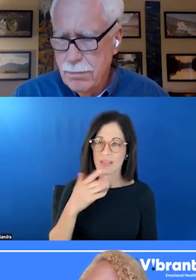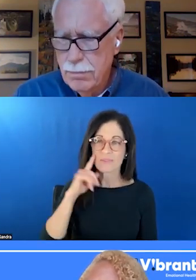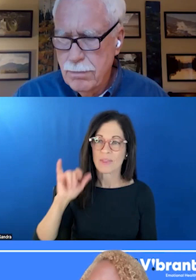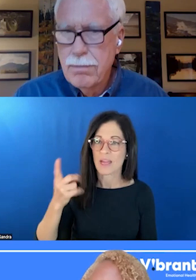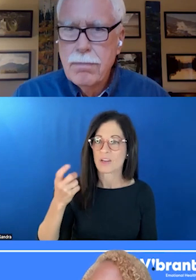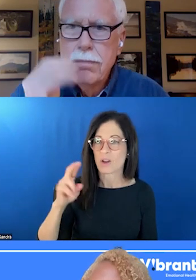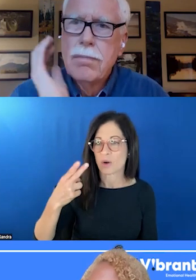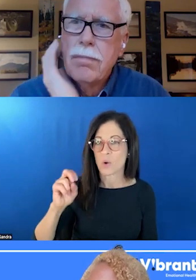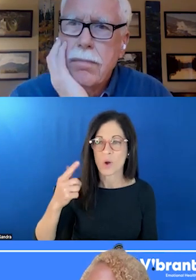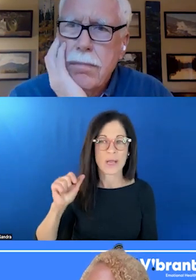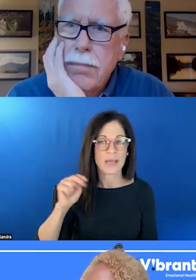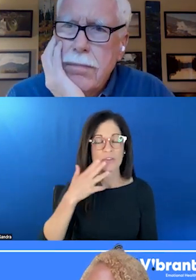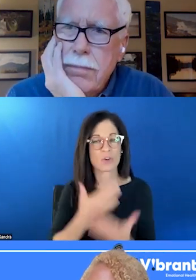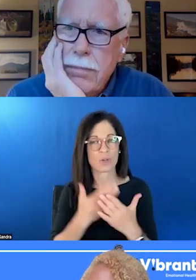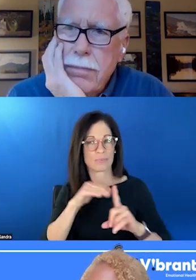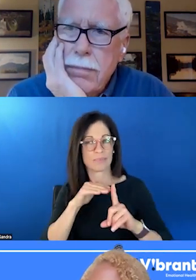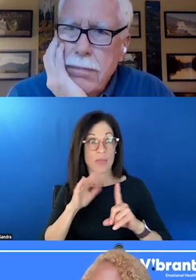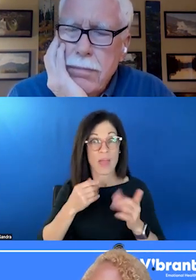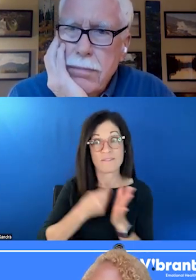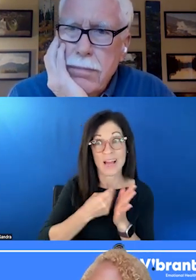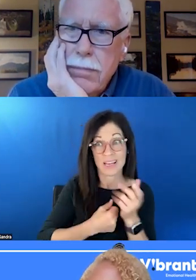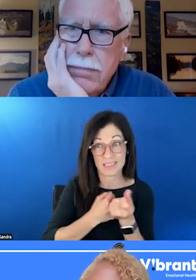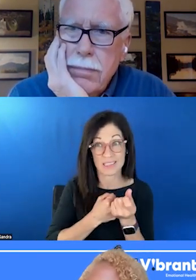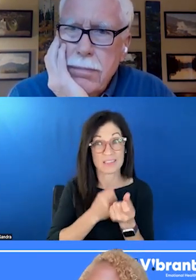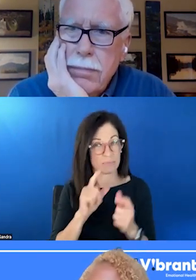I THINK THE FINANCING PIECE IS A BIG ONE THERE.